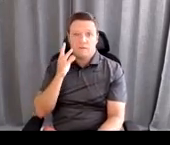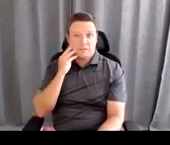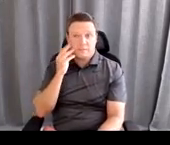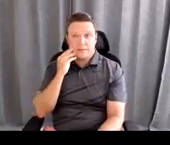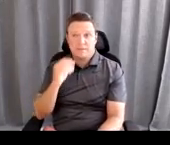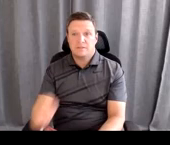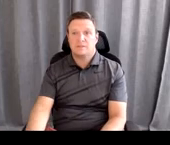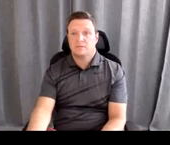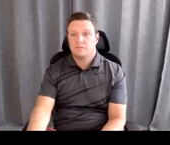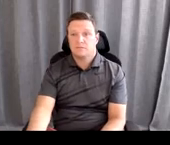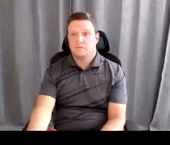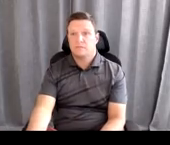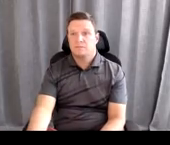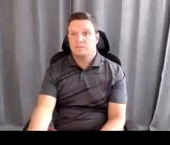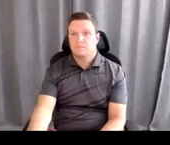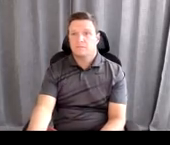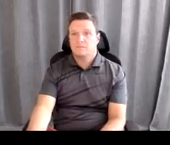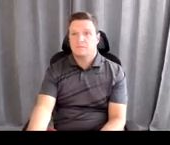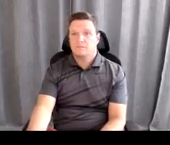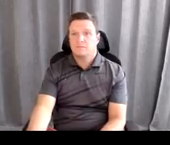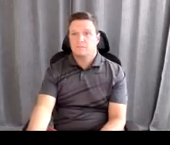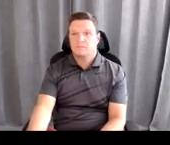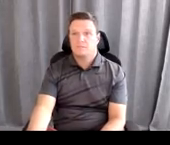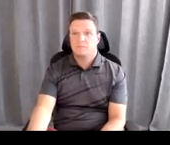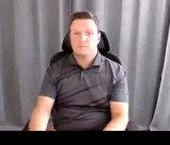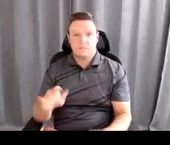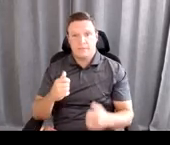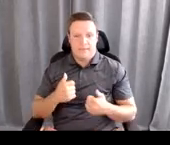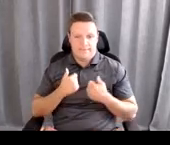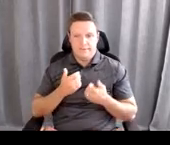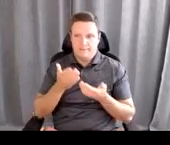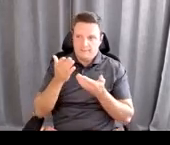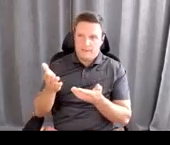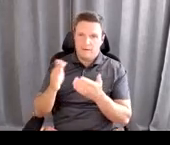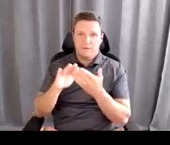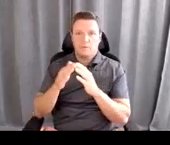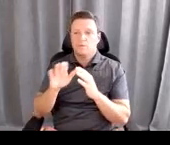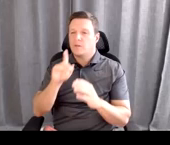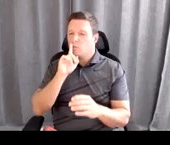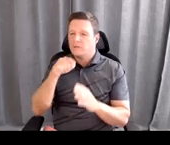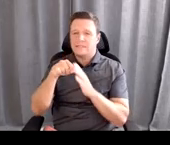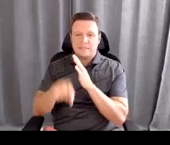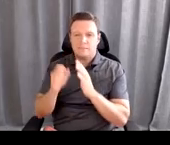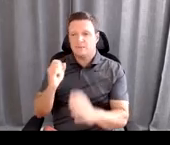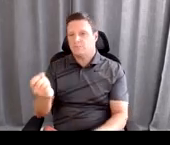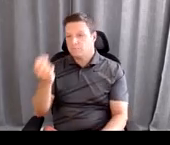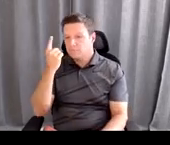They often live in the communities. Right. And so they understand the communities. And what's important is that they recognize